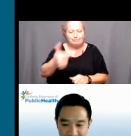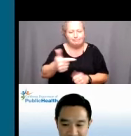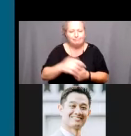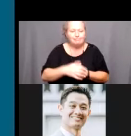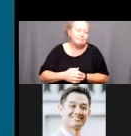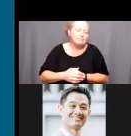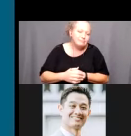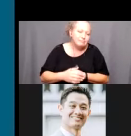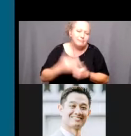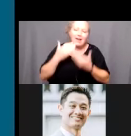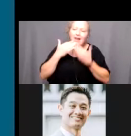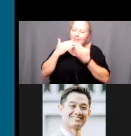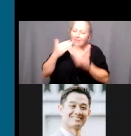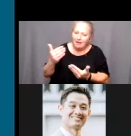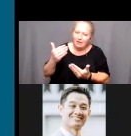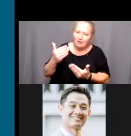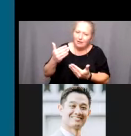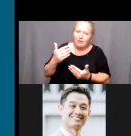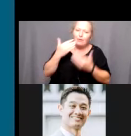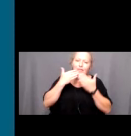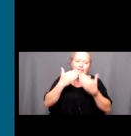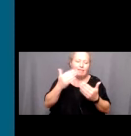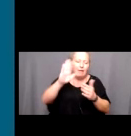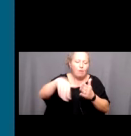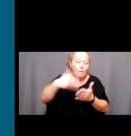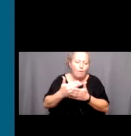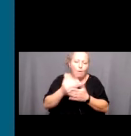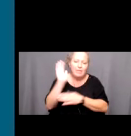Thanks, Dan. And thanks to all of our speaks, really